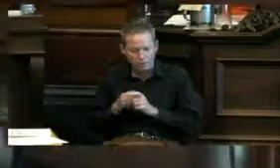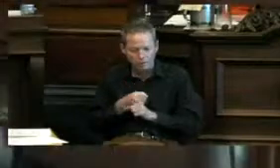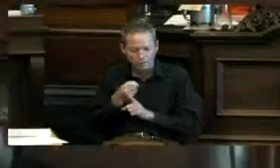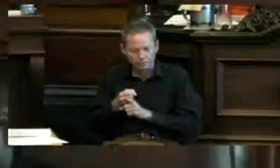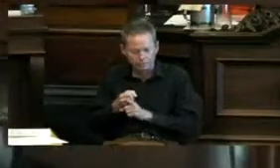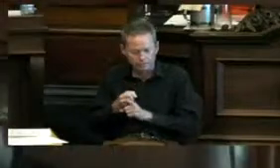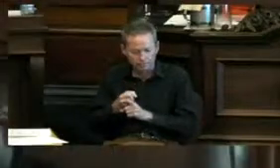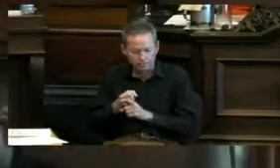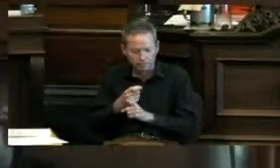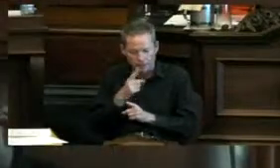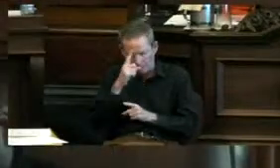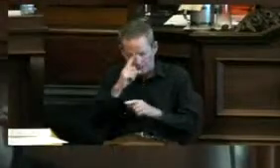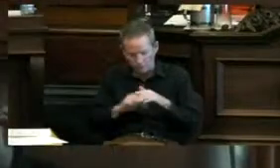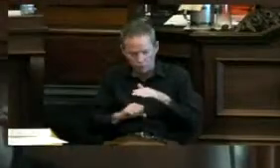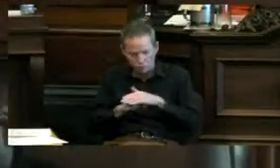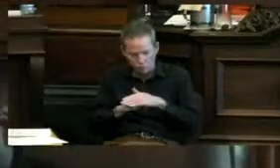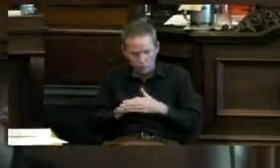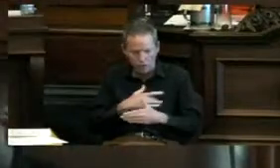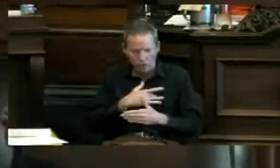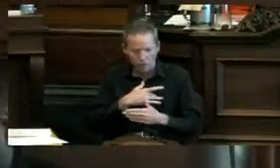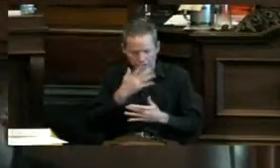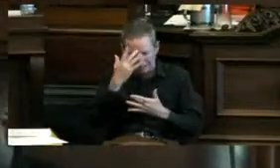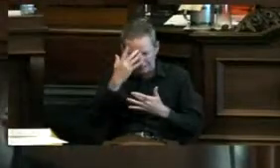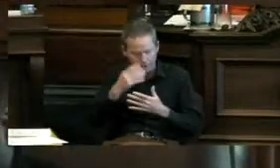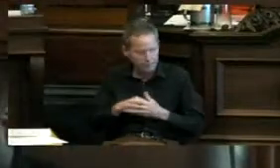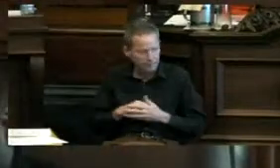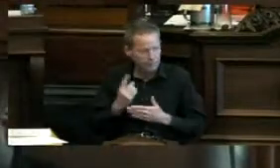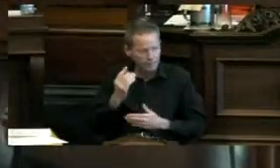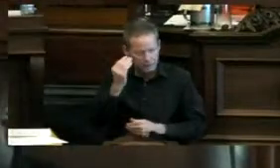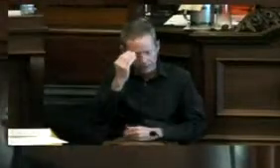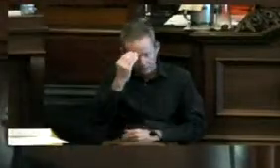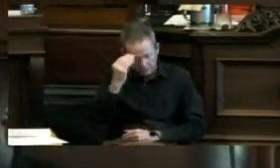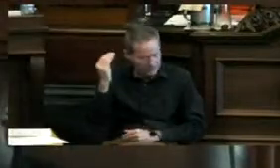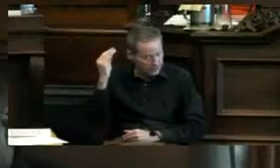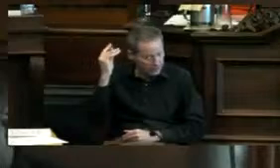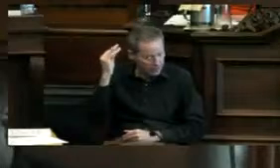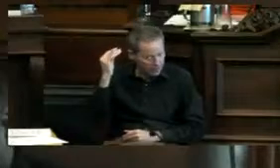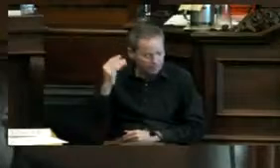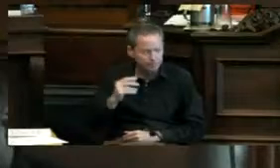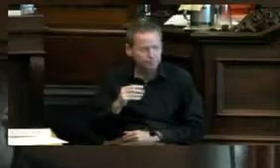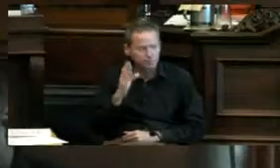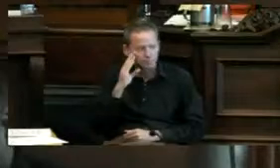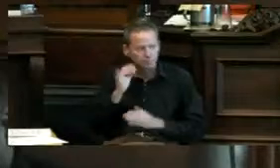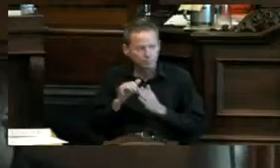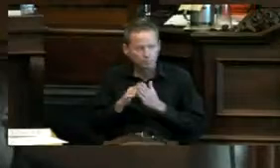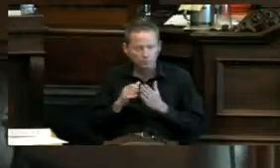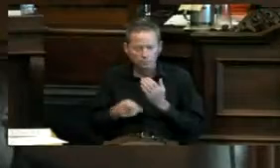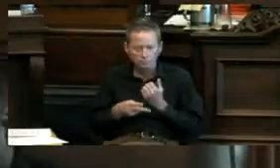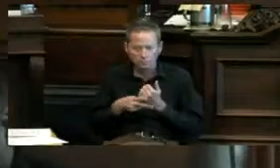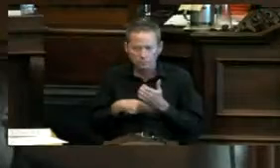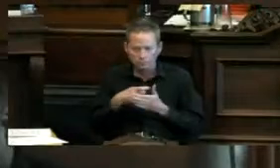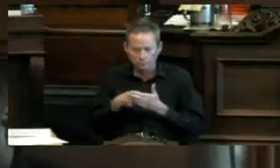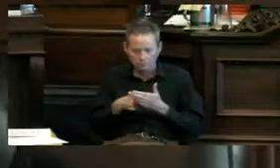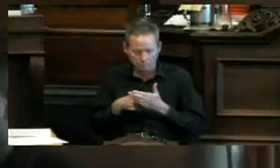exposed to co-morbid, co-morbid factors like stroke and heart